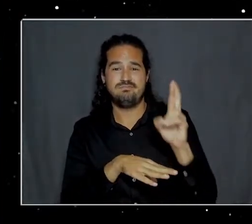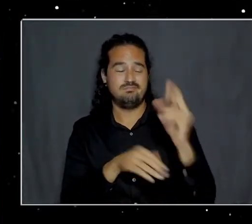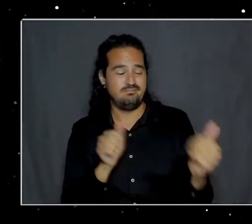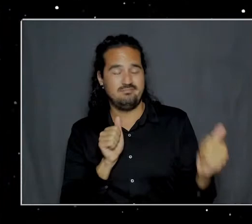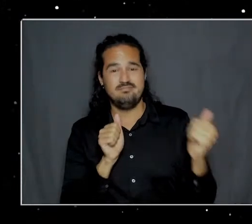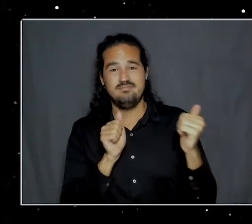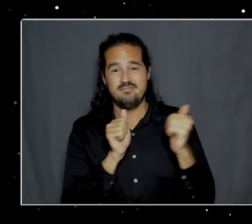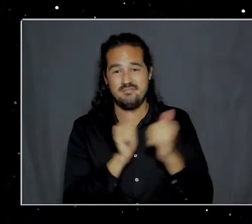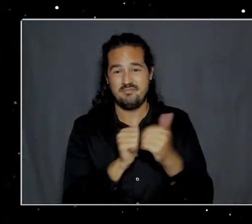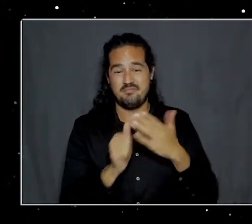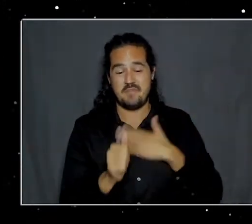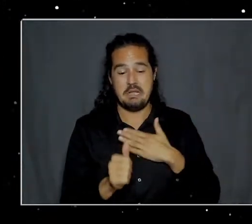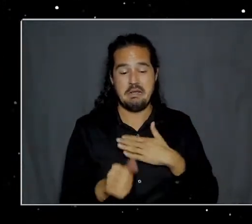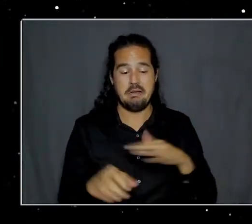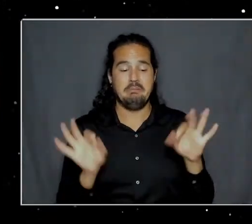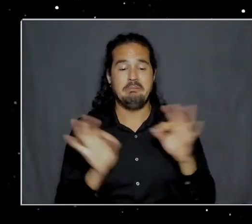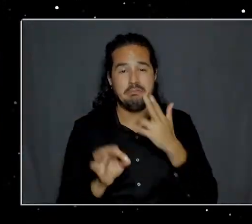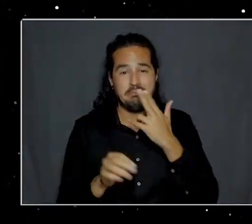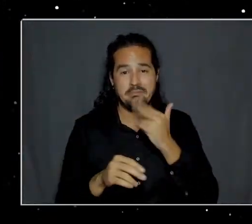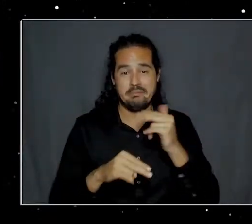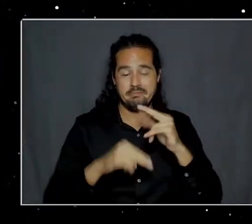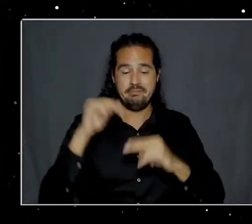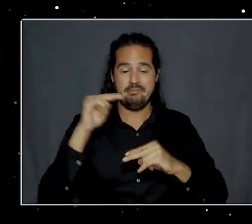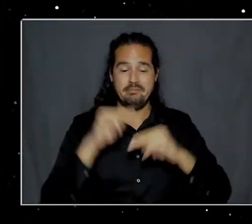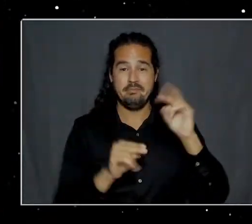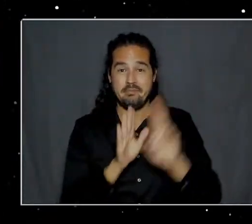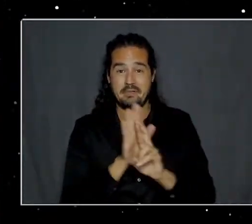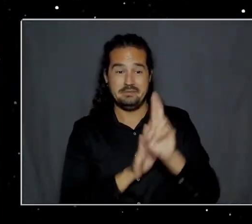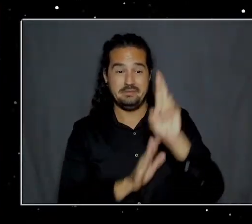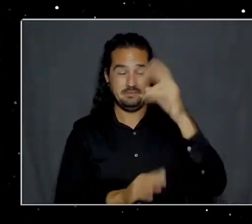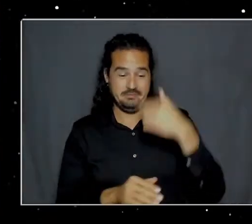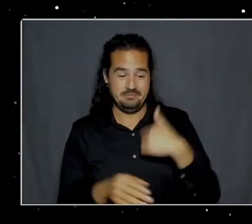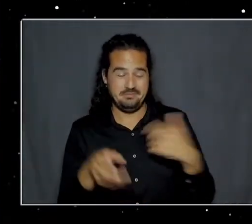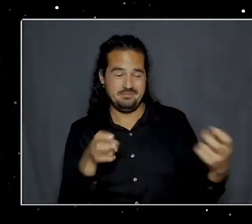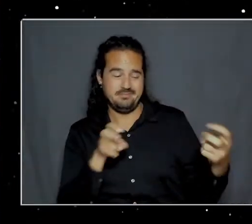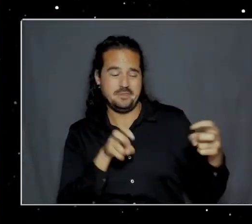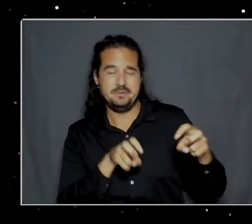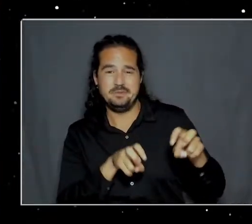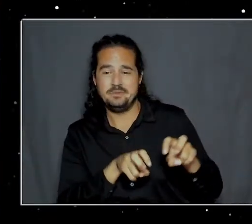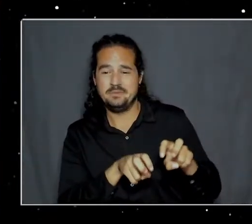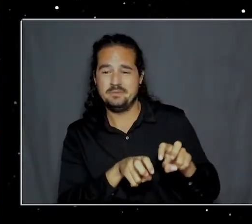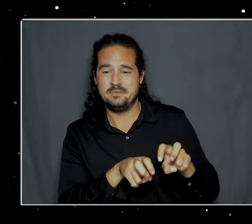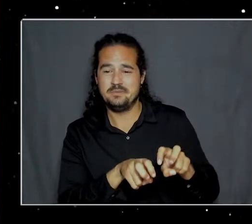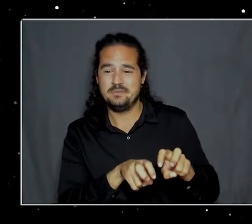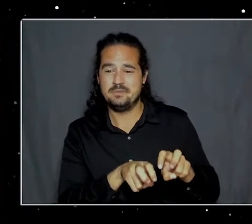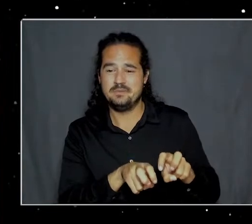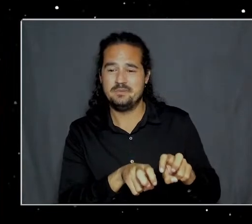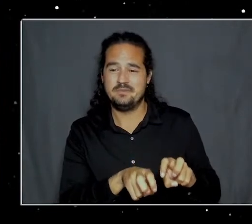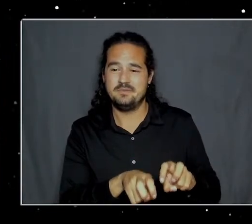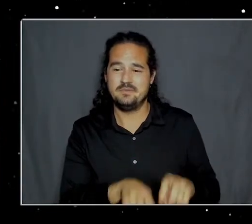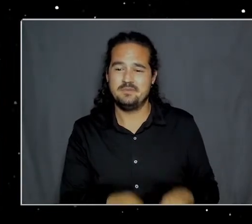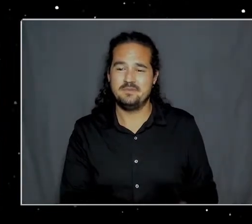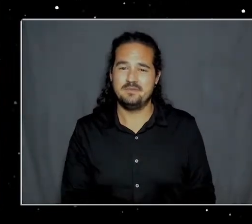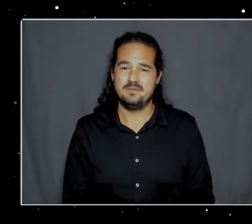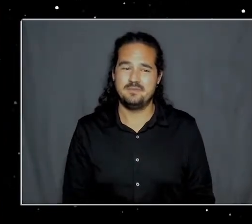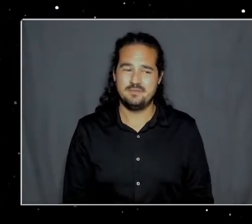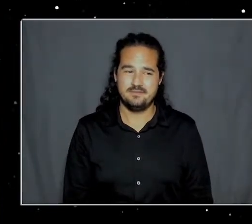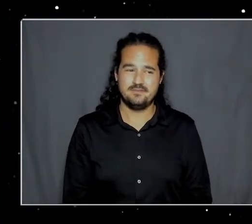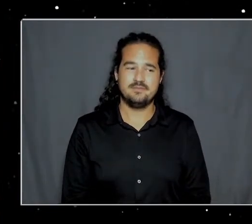THEY WANNA RIDE ON THROUGH